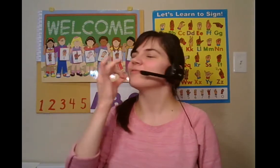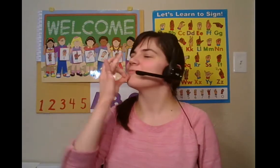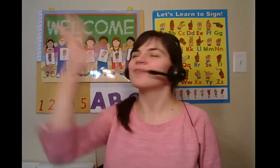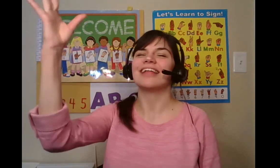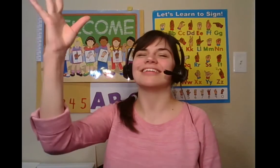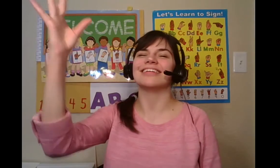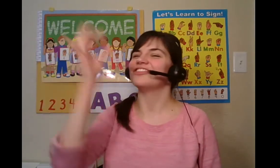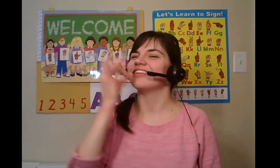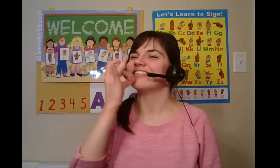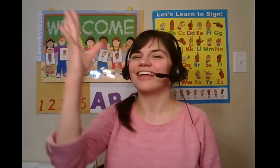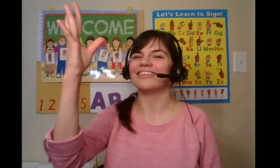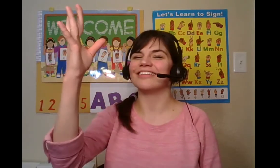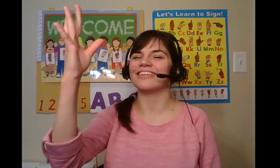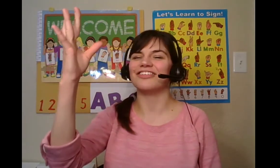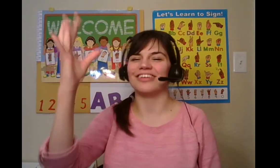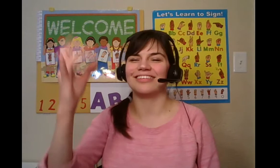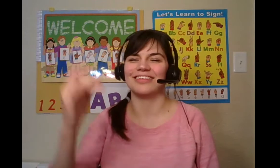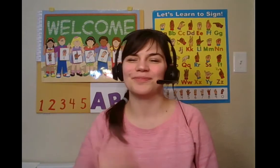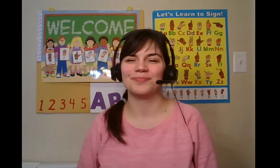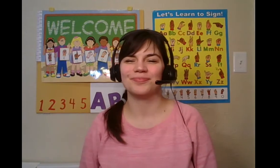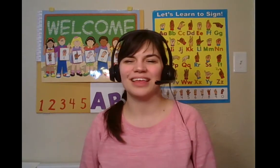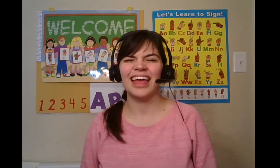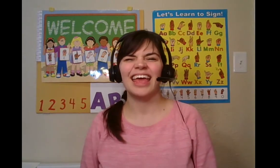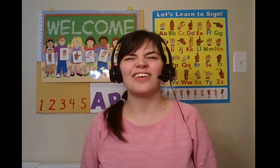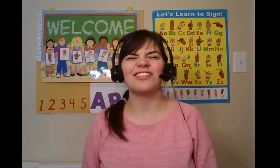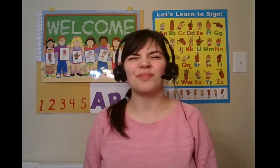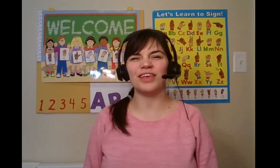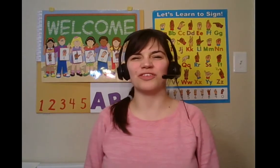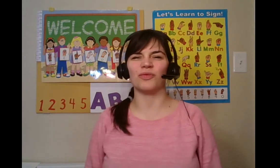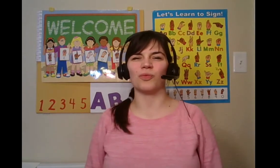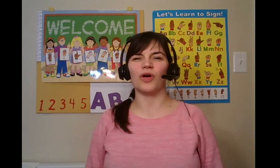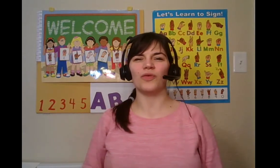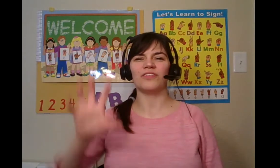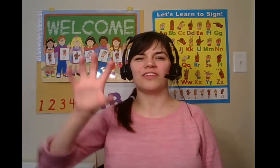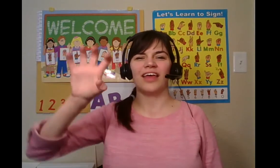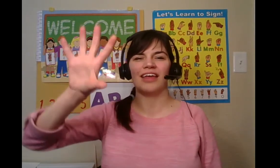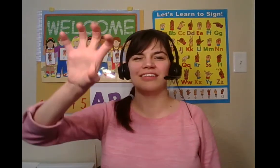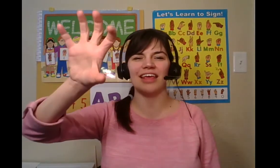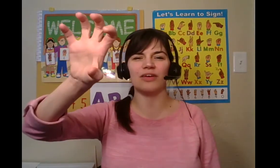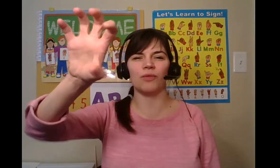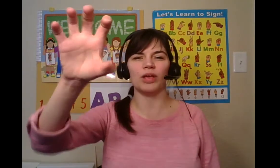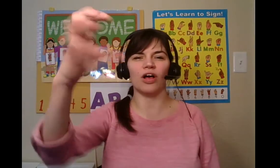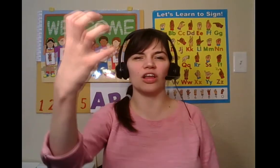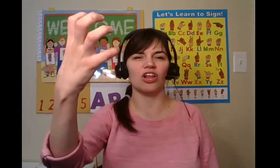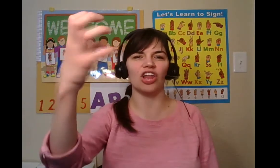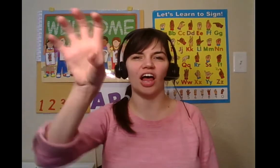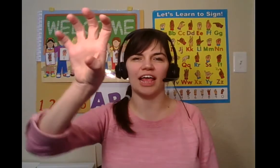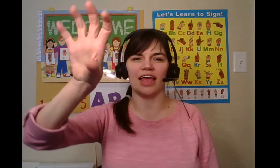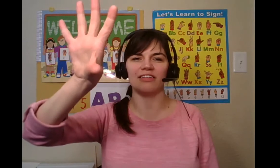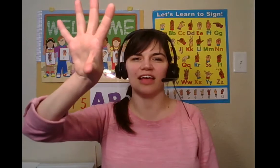delicious. Delicious. If something is gross, take what we call a claw hand, kind